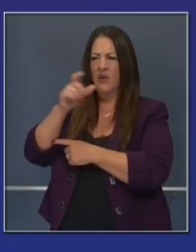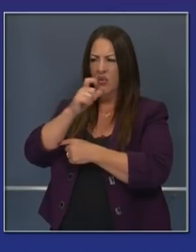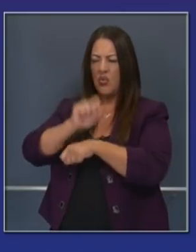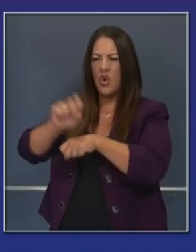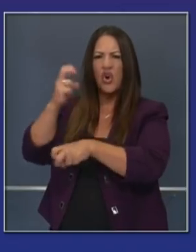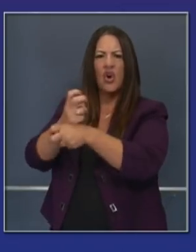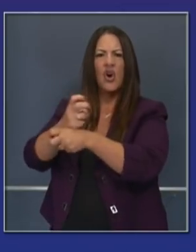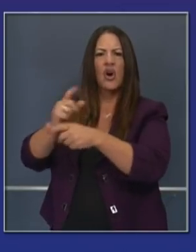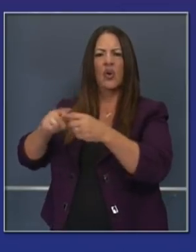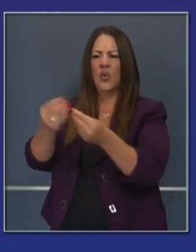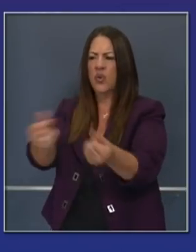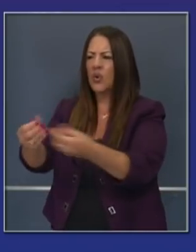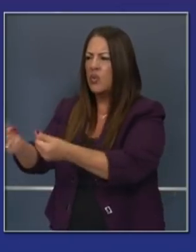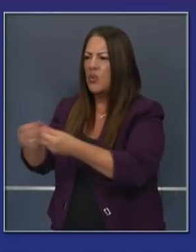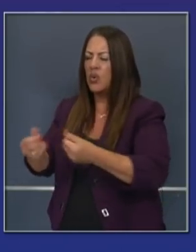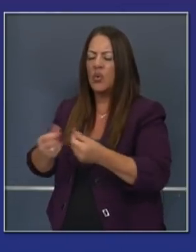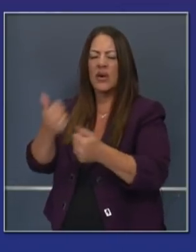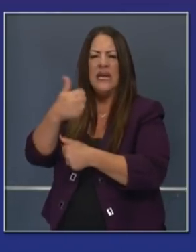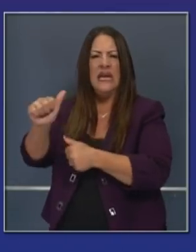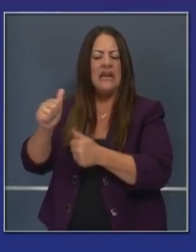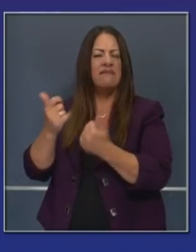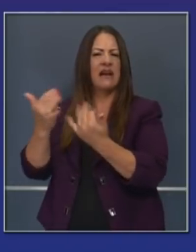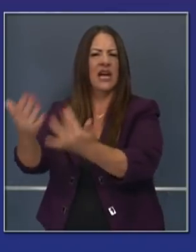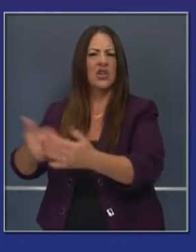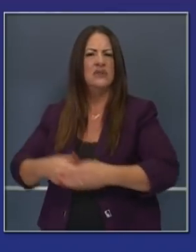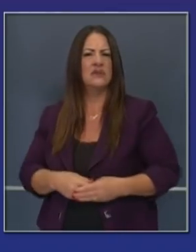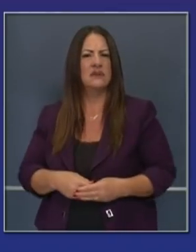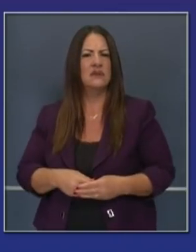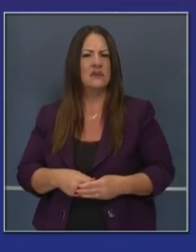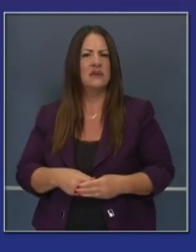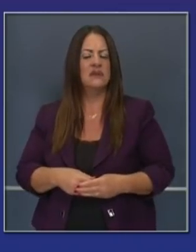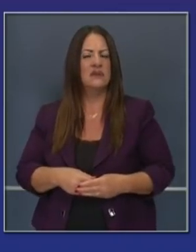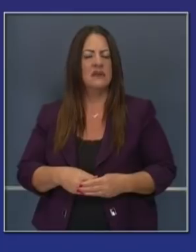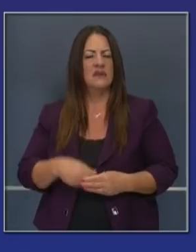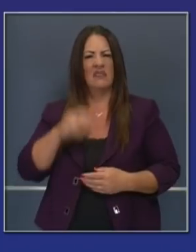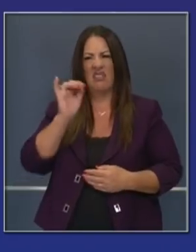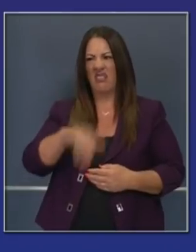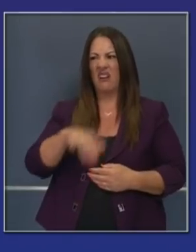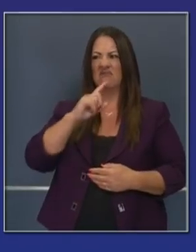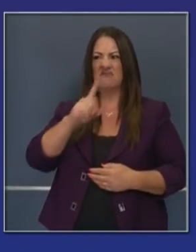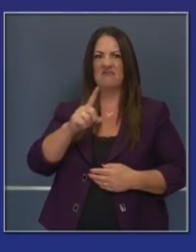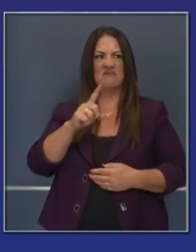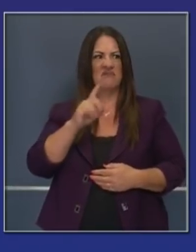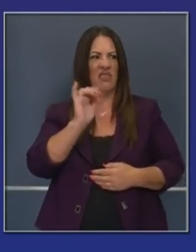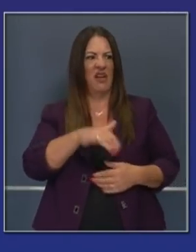HEADLINES IS ALSO DESERVING OF PRAISE AND I WANT TO ACKNOWLEDGE THAT UP FRONT WITH